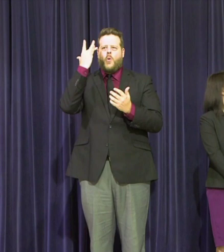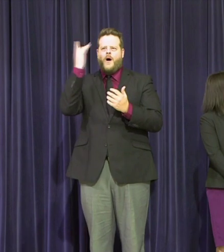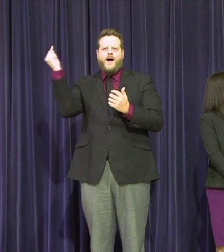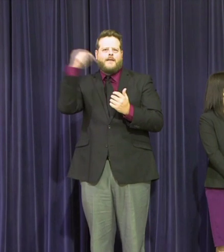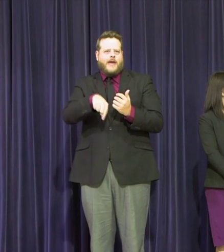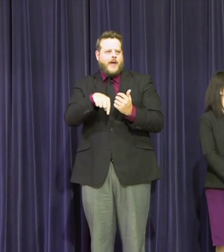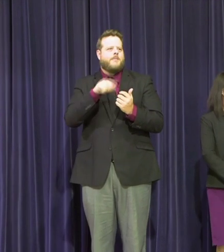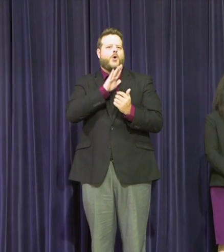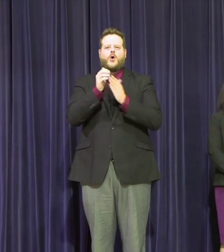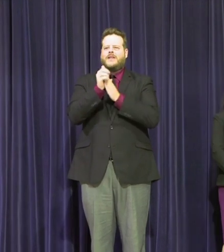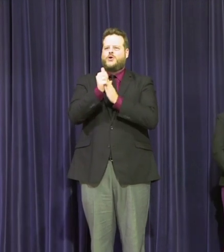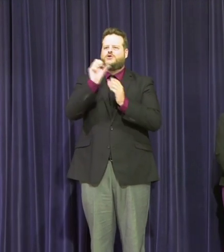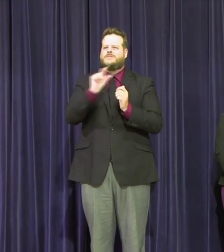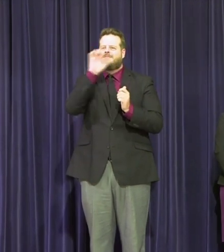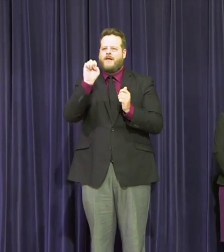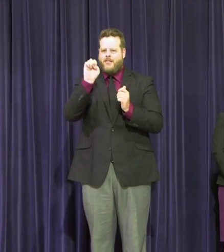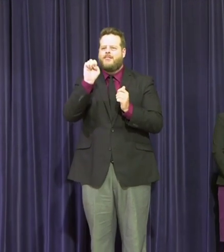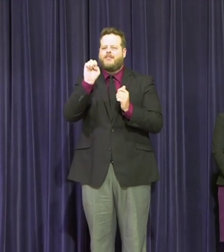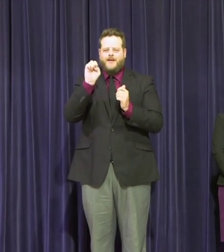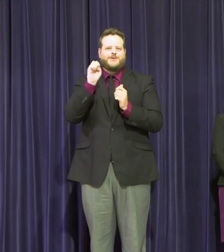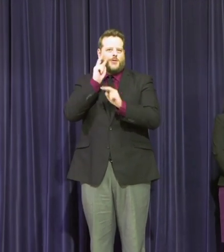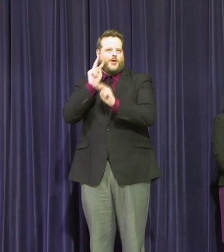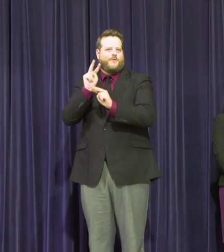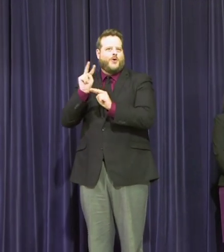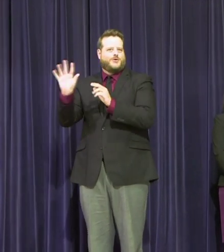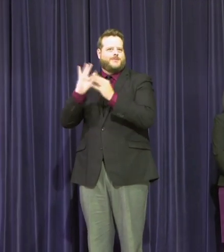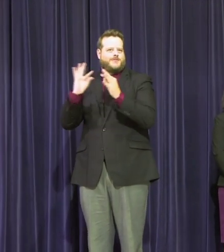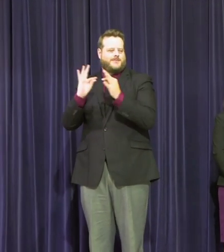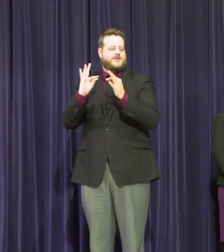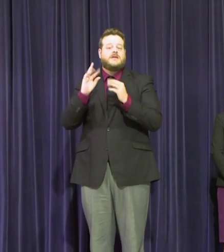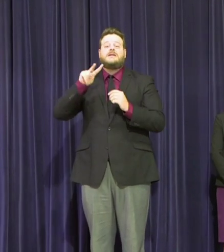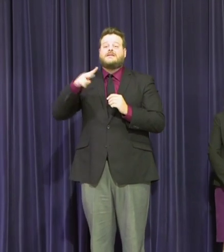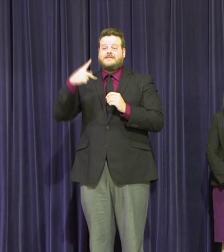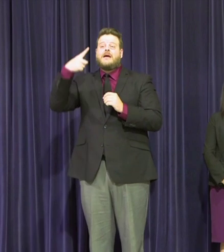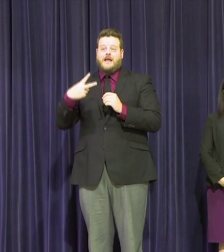her leadership style. The second half should be really fun.